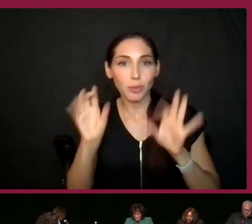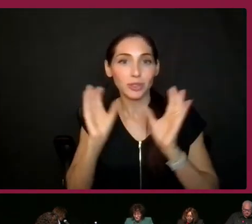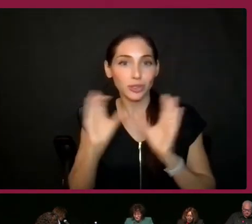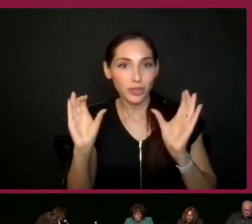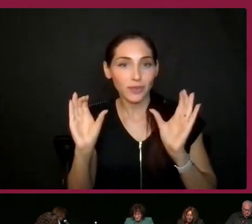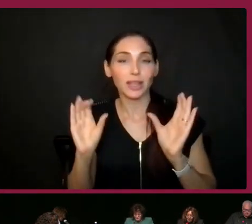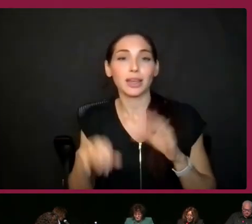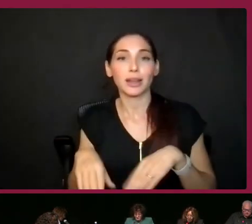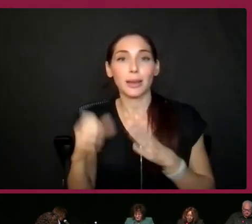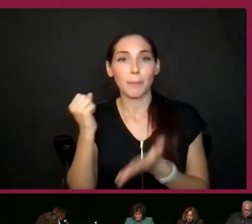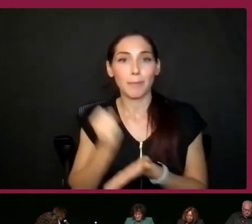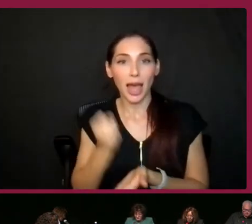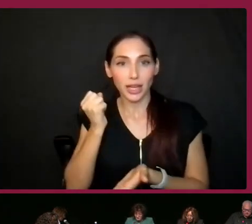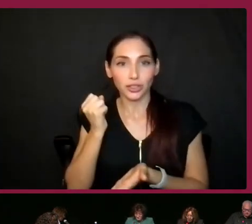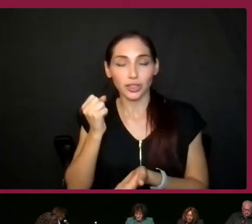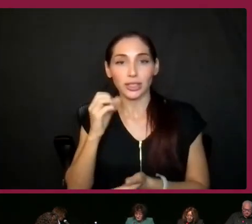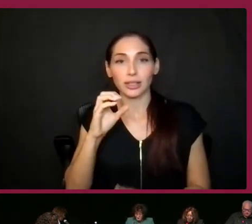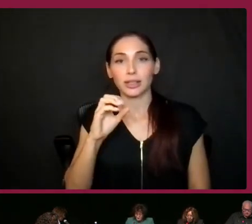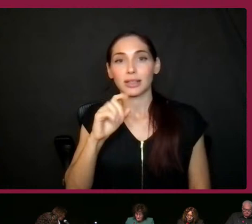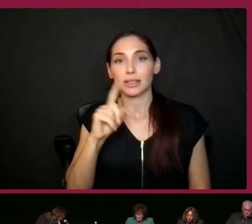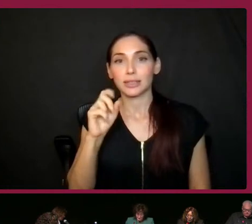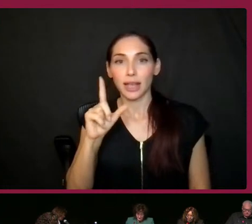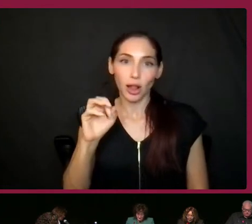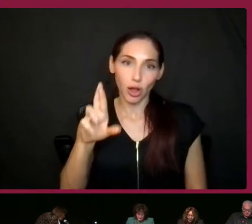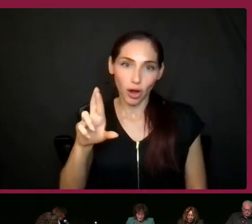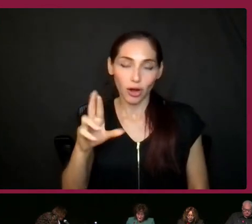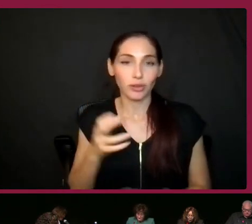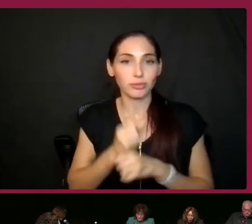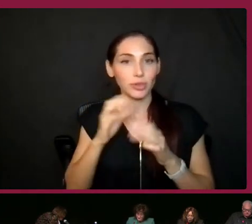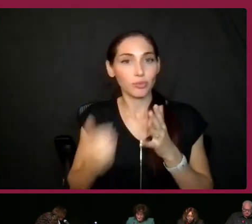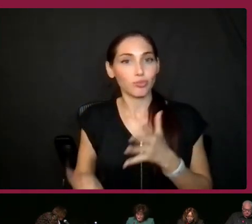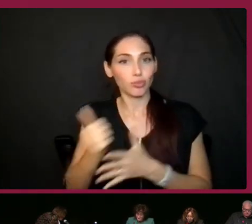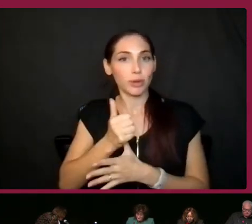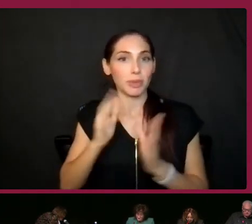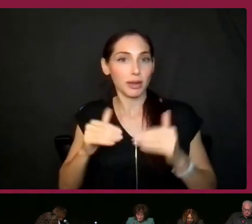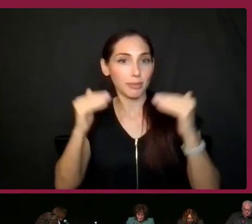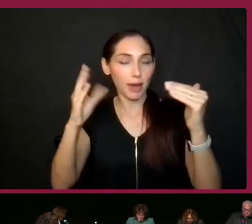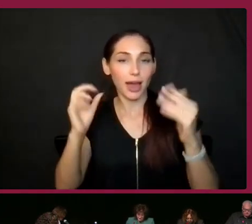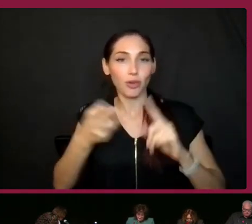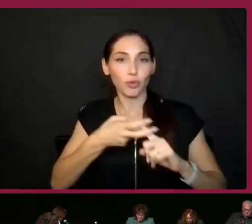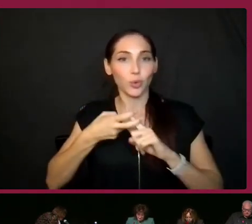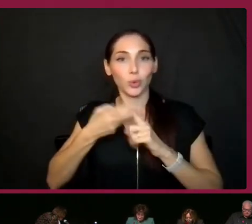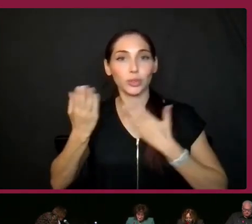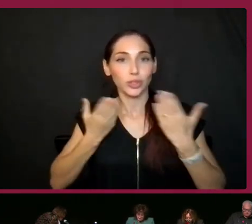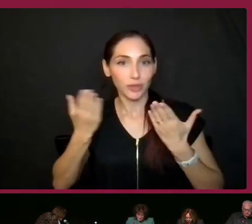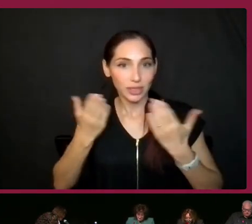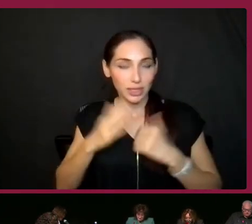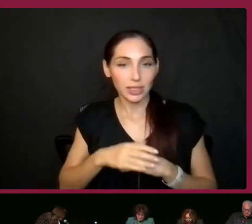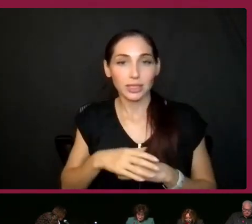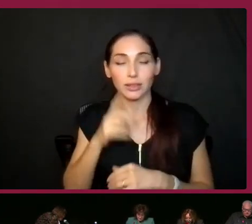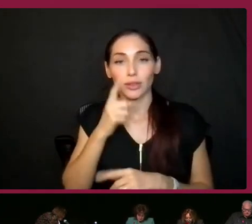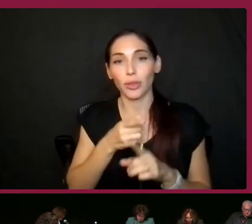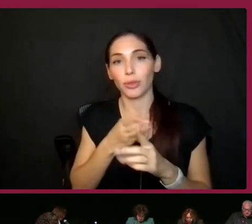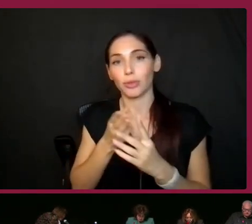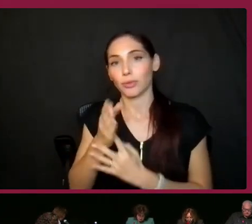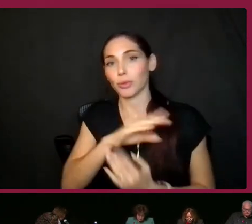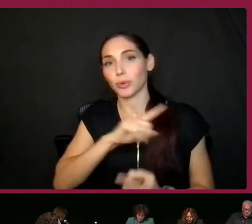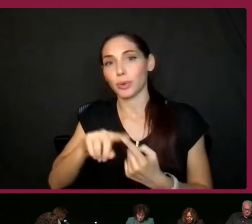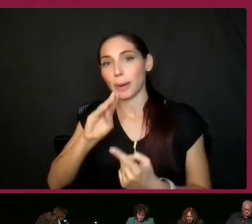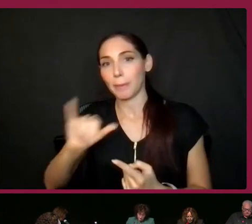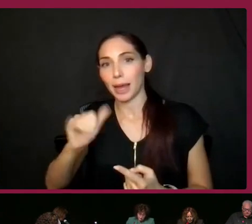badging, CLR, receive premium, and recruit services through May 19 of 2026.